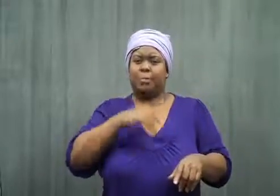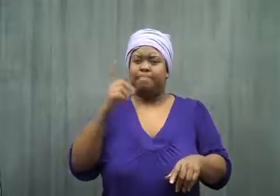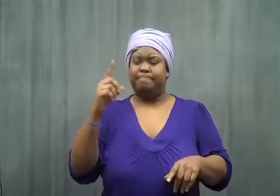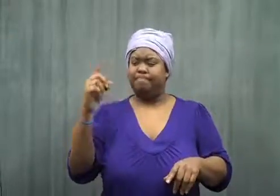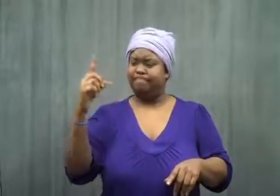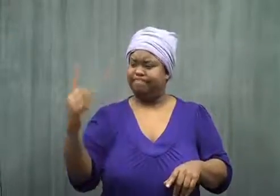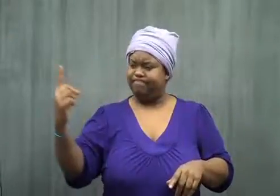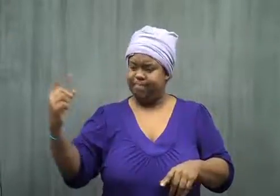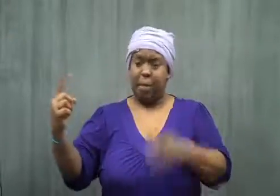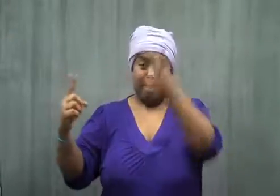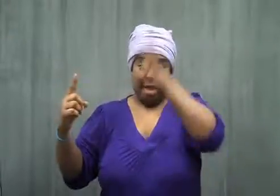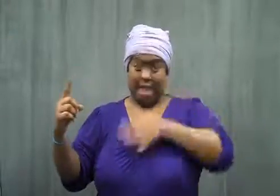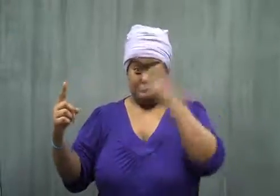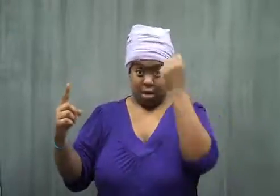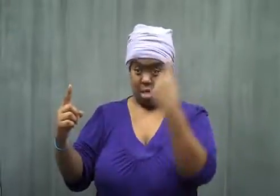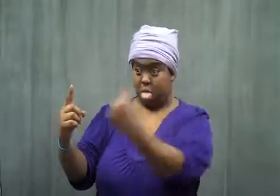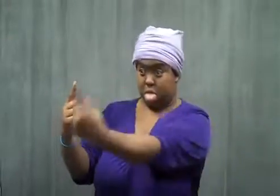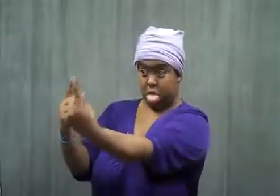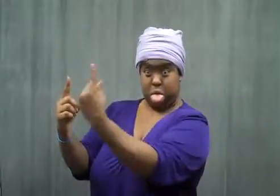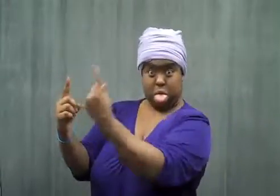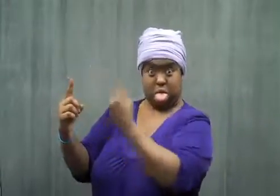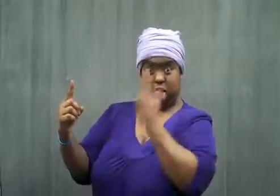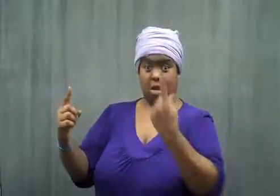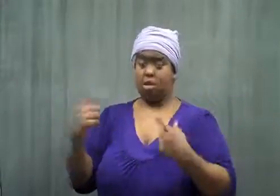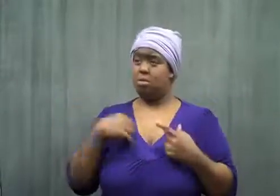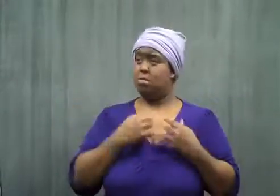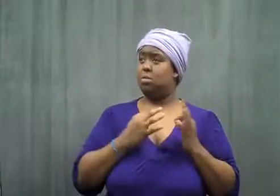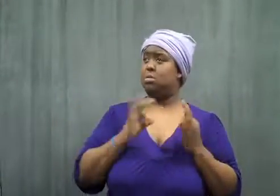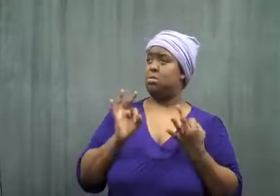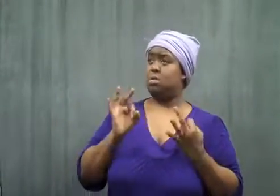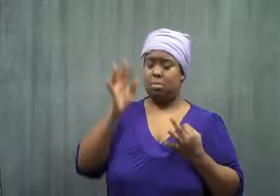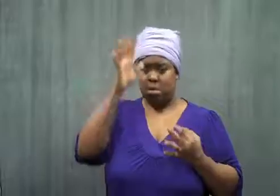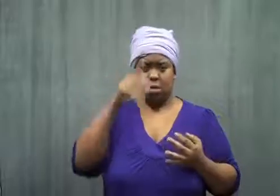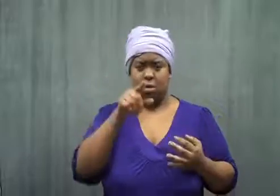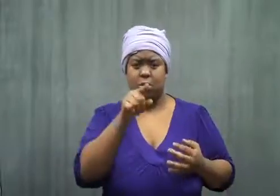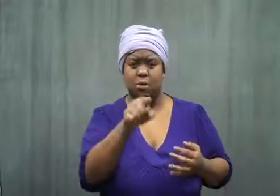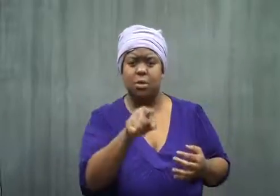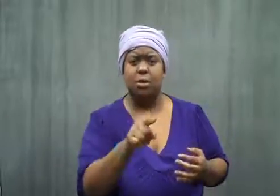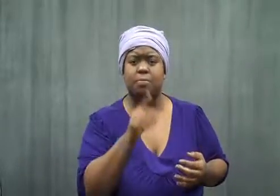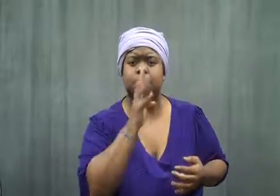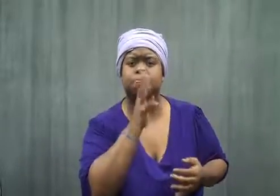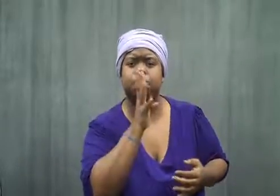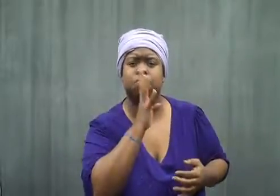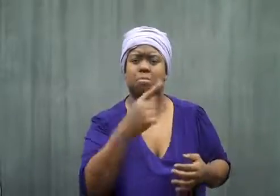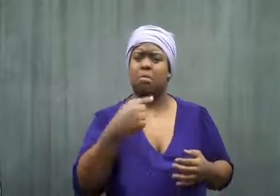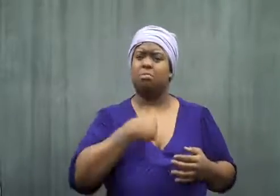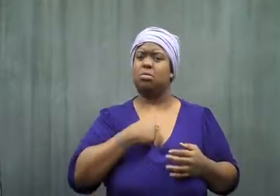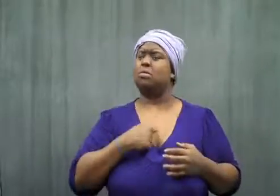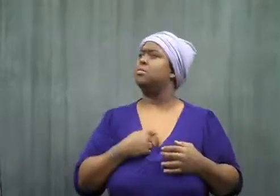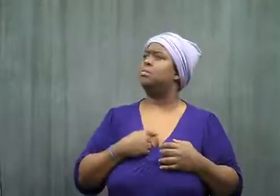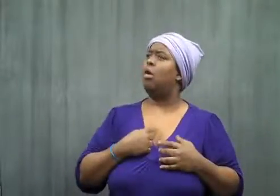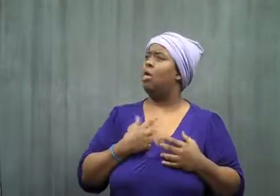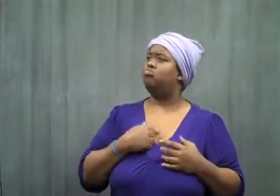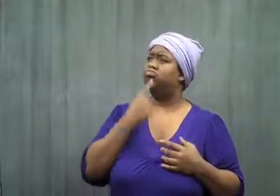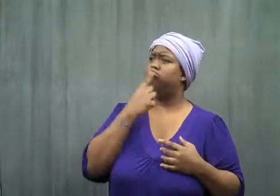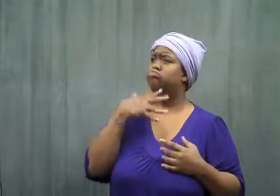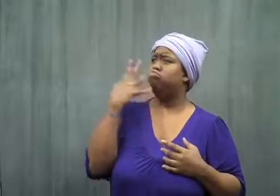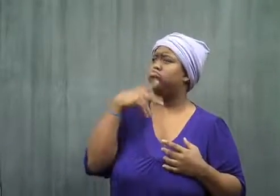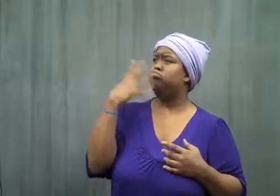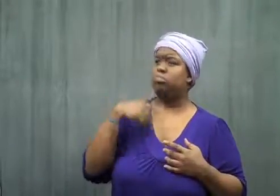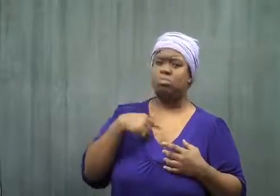A man came up to me and told me to talk. I gestured that I couldn't.